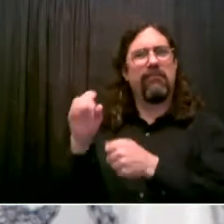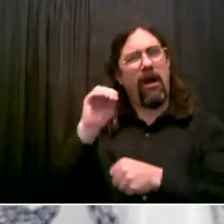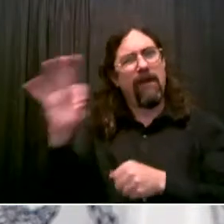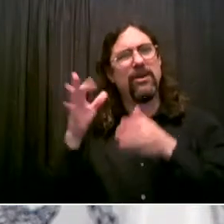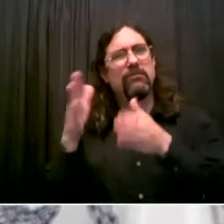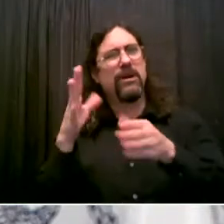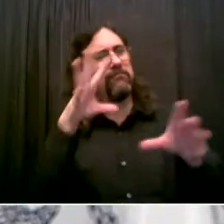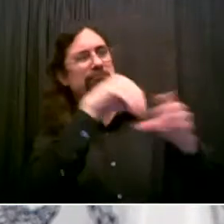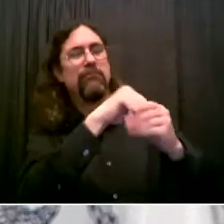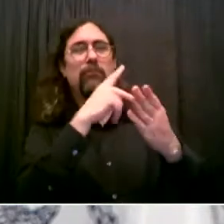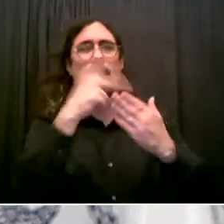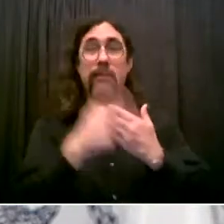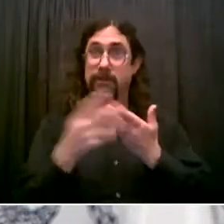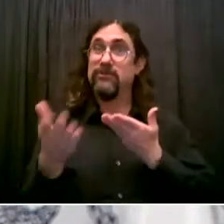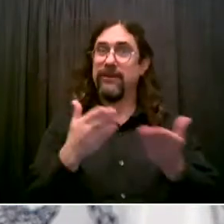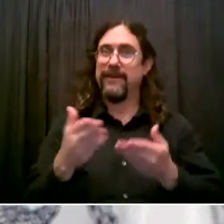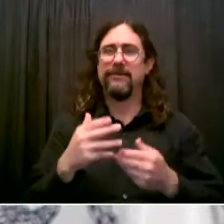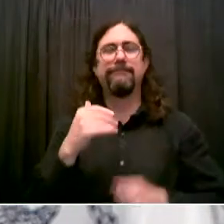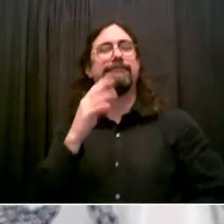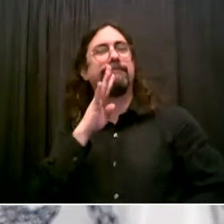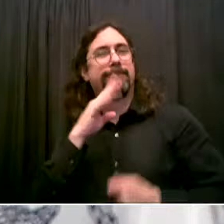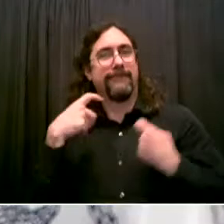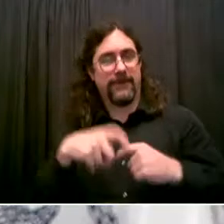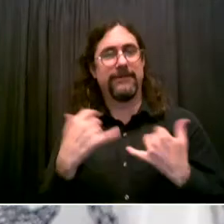IN A FEW WORDS N ISPANISH ON HOW WE PROTECT AND SUPPORT